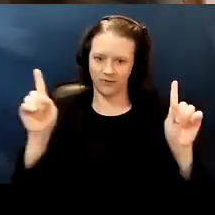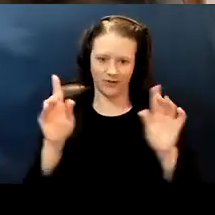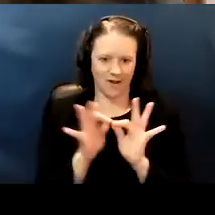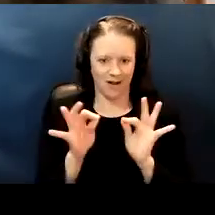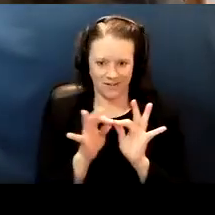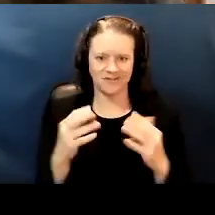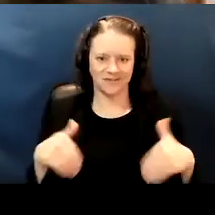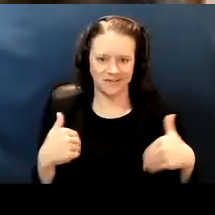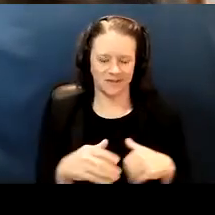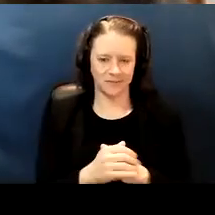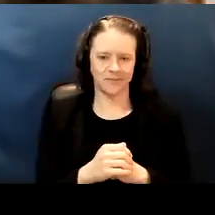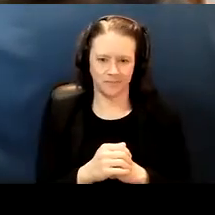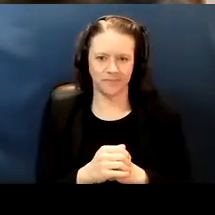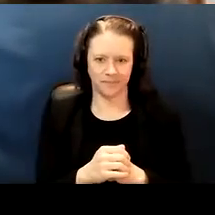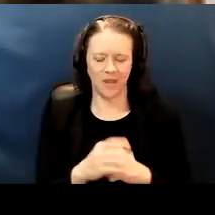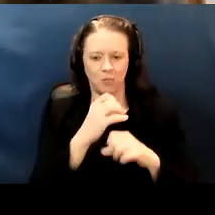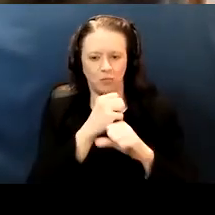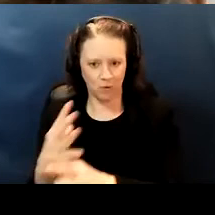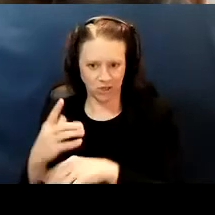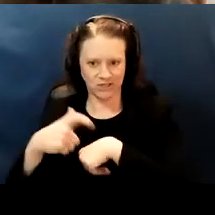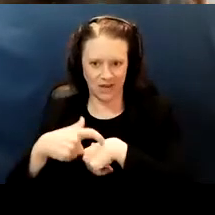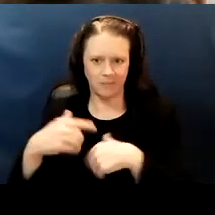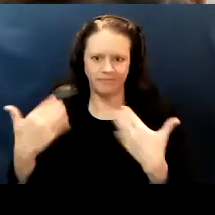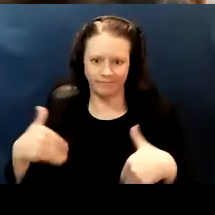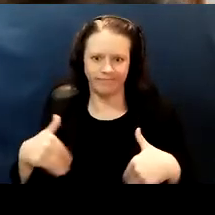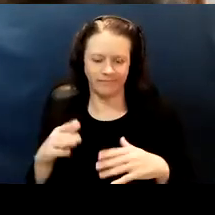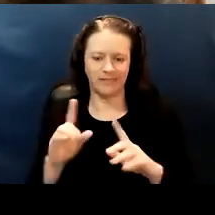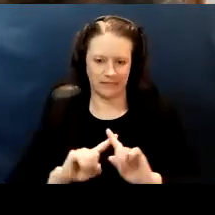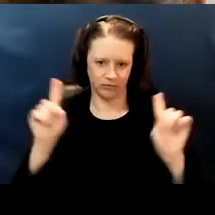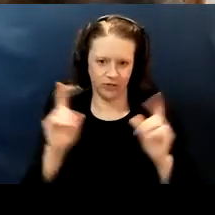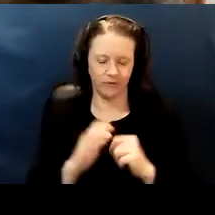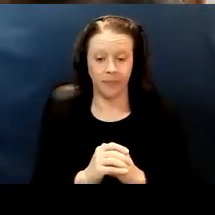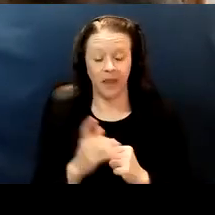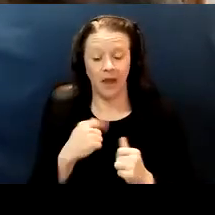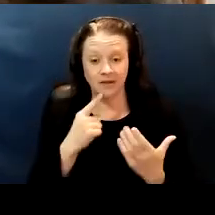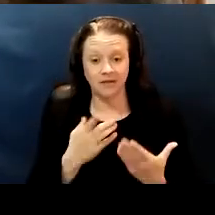of prep time. So what I suggest that you do is to contact some service